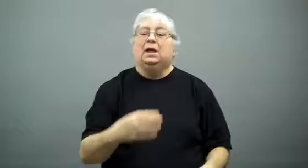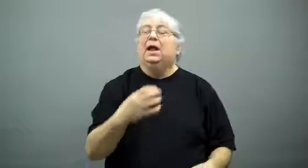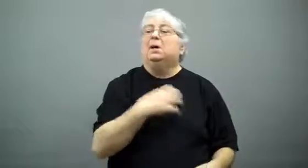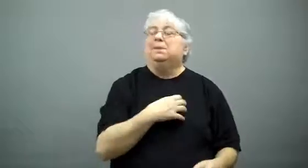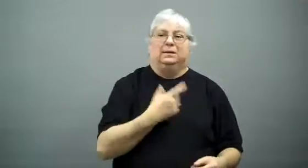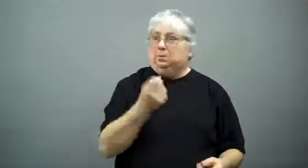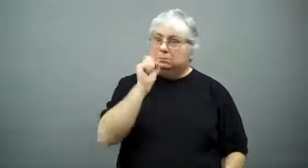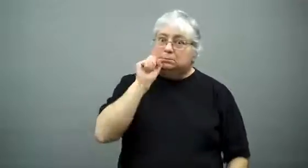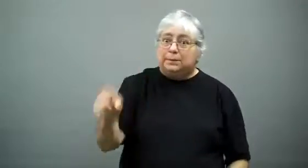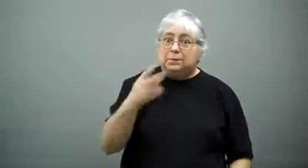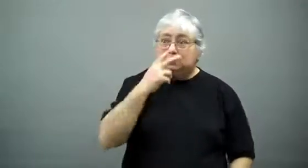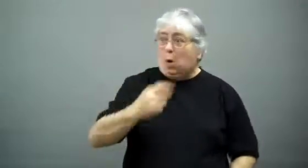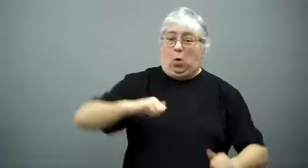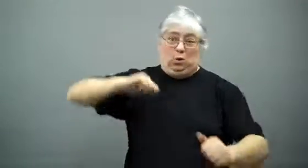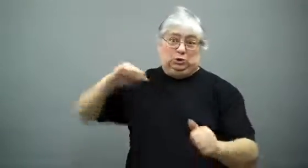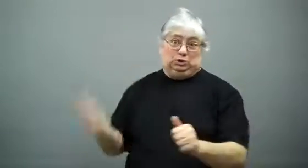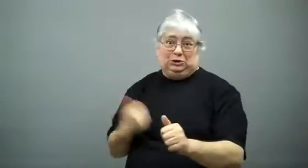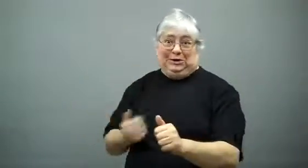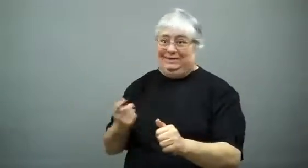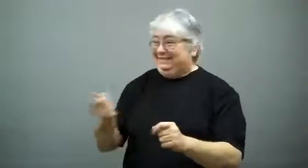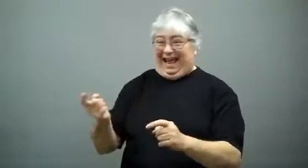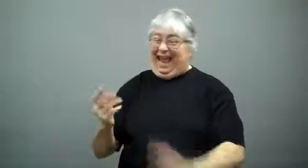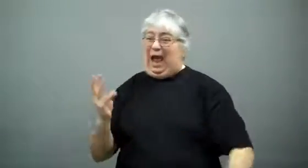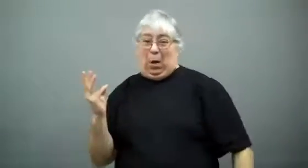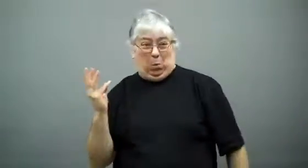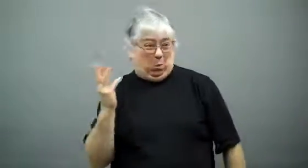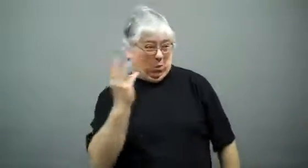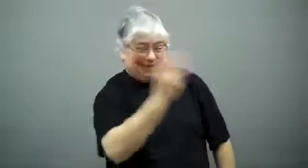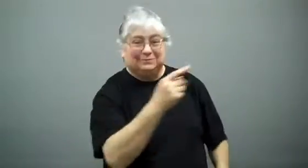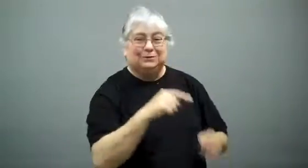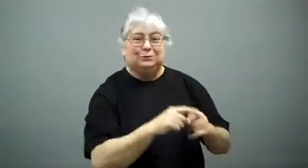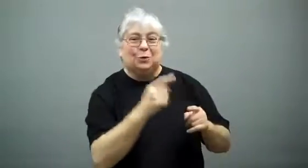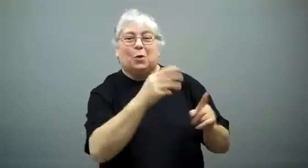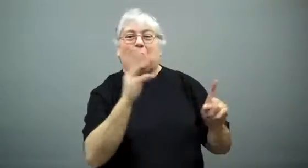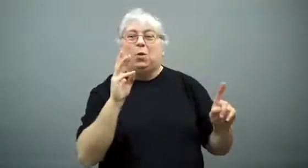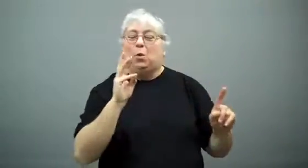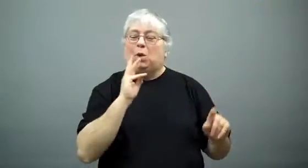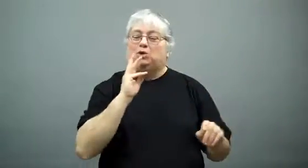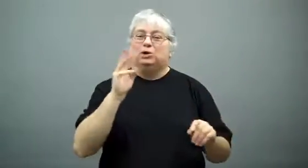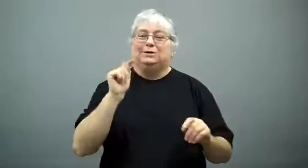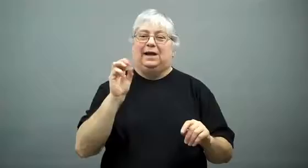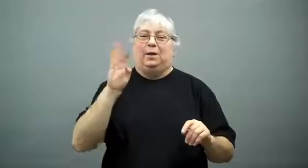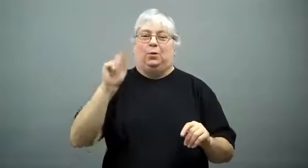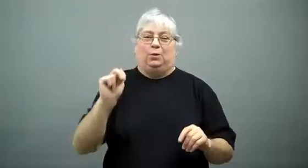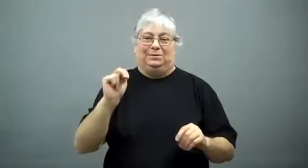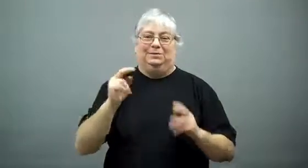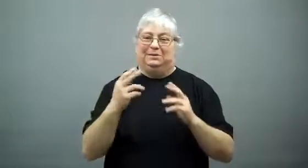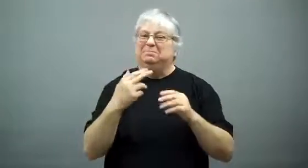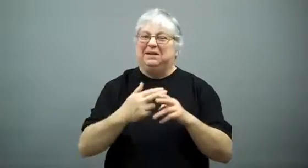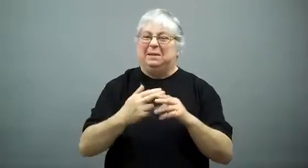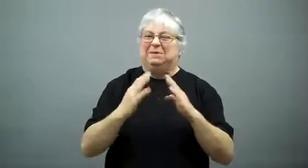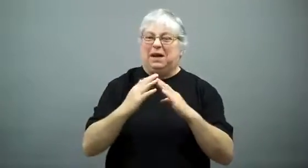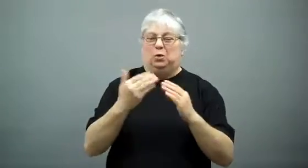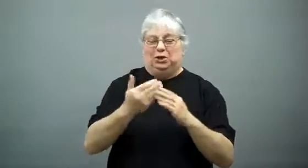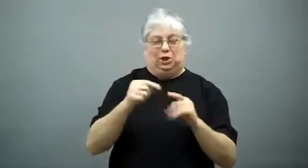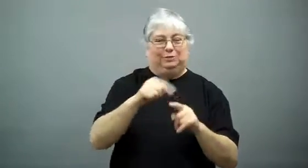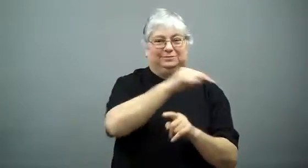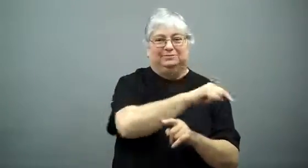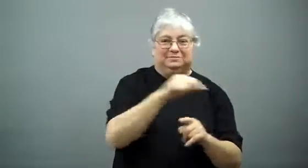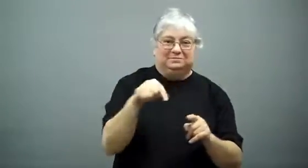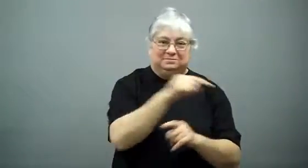Police spotted them and gave chase.